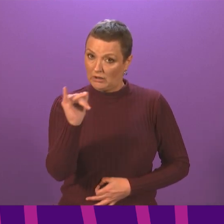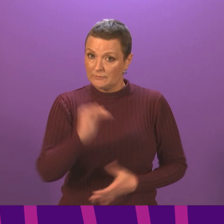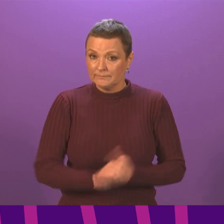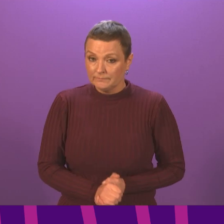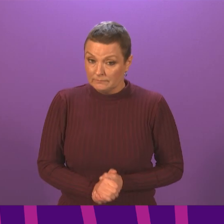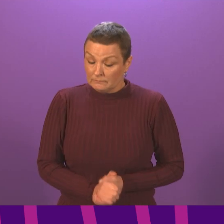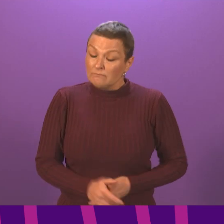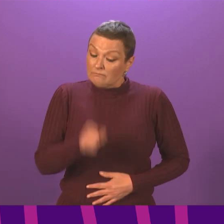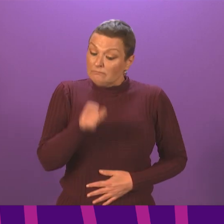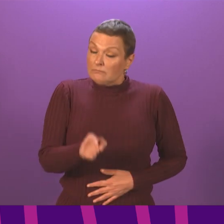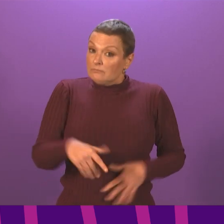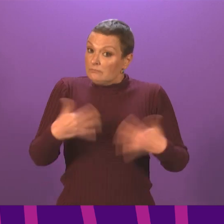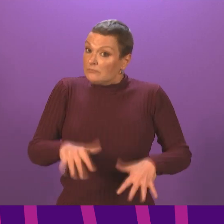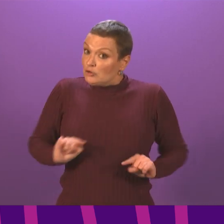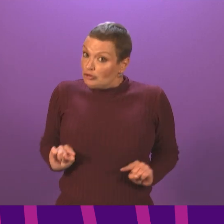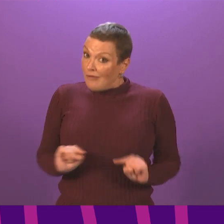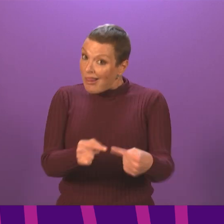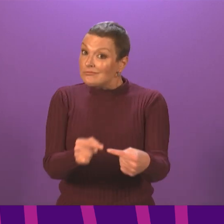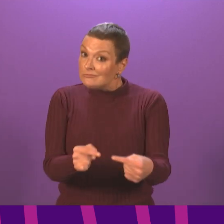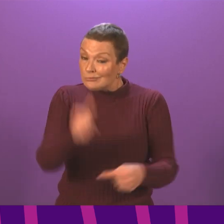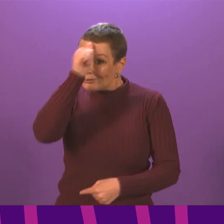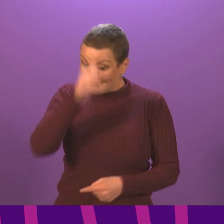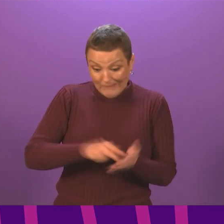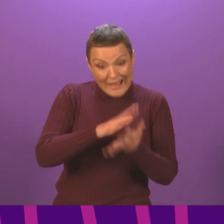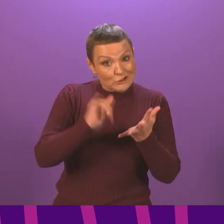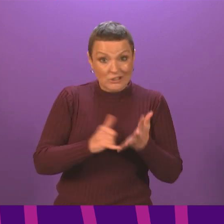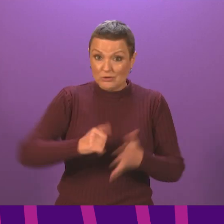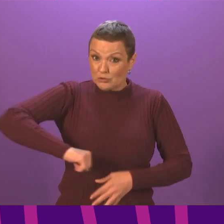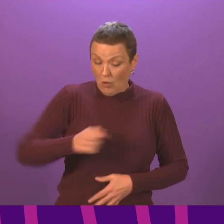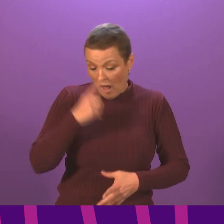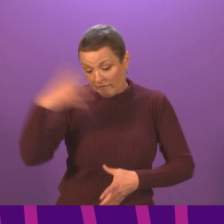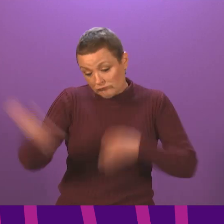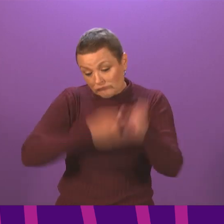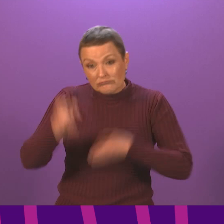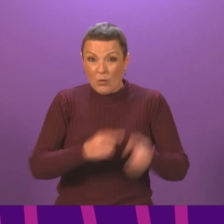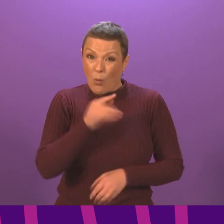testing. The scale of that challenge is not to be underestimated: NHS Scotland employs